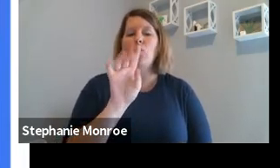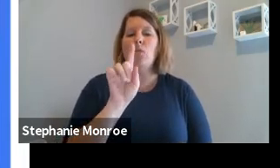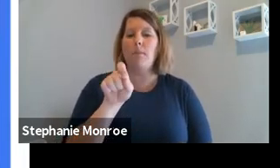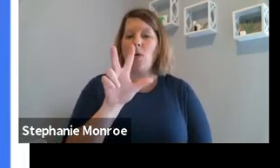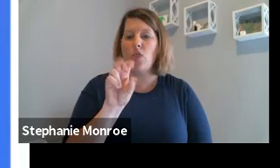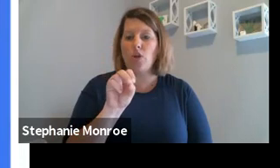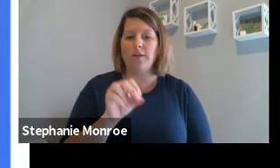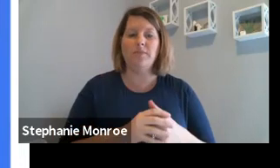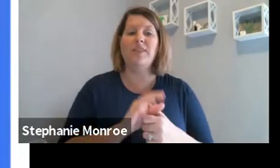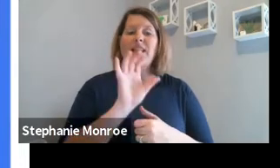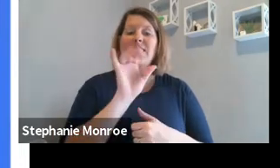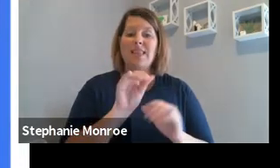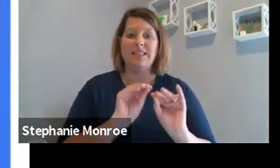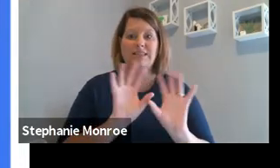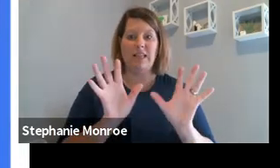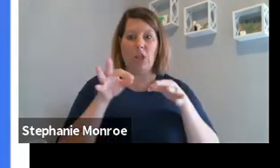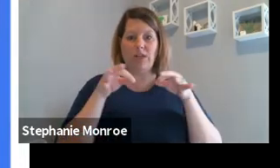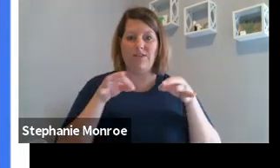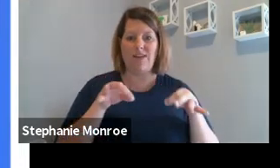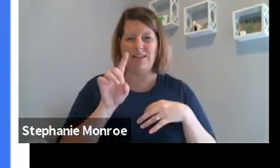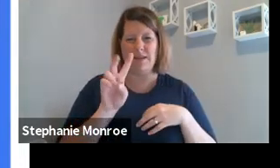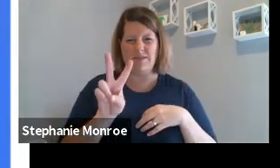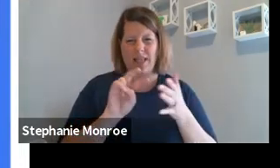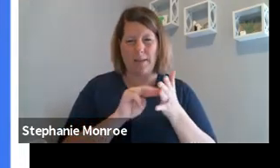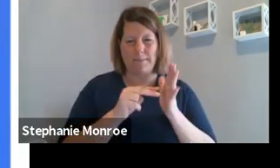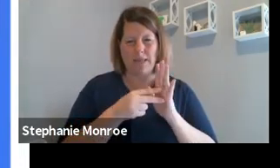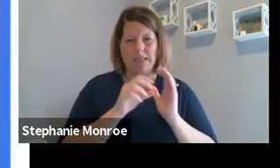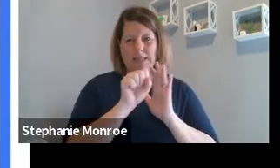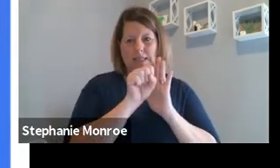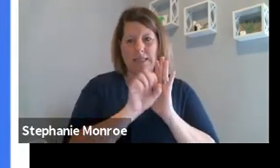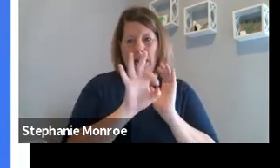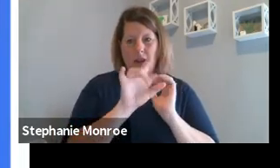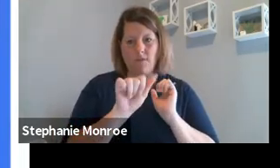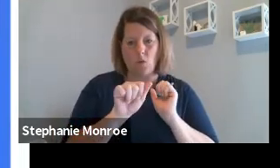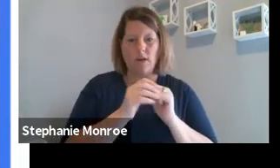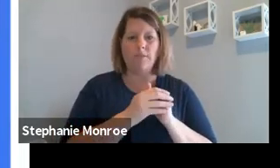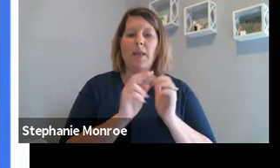This statue clearly defines what domestic violence means in the state of Florida, and it means any Assault,